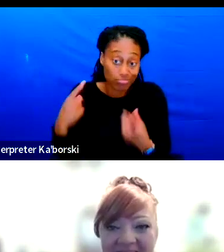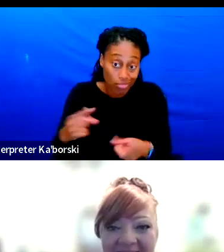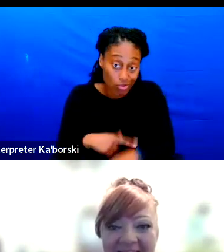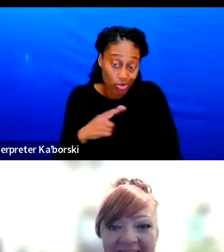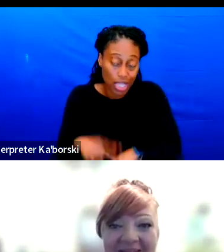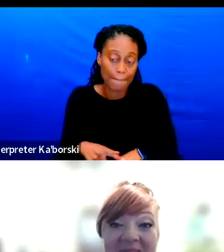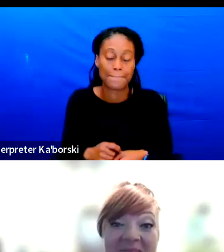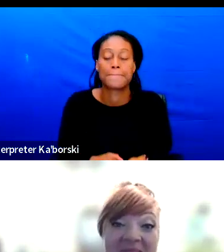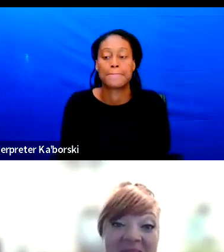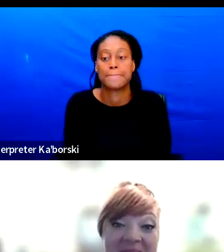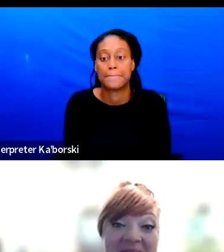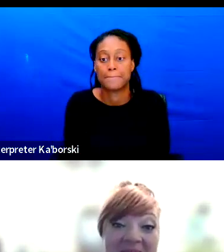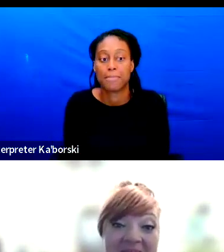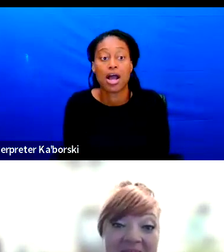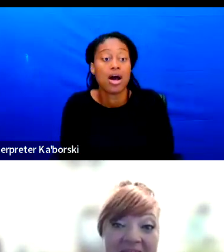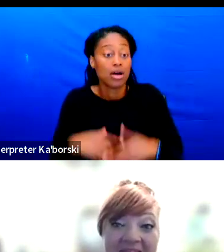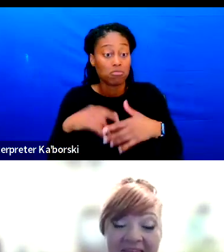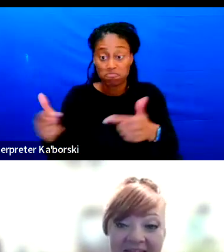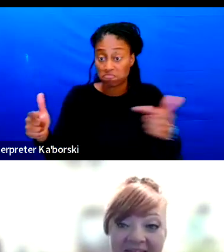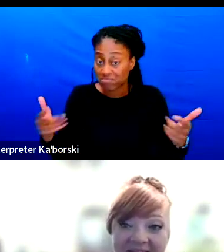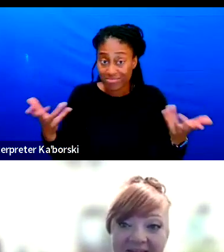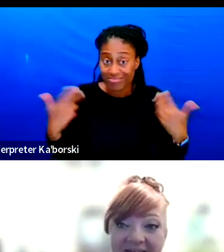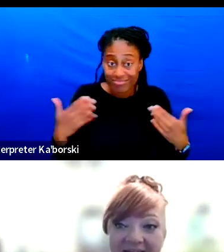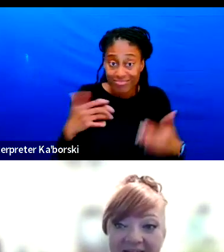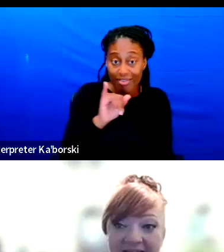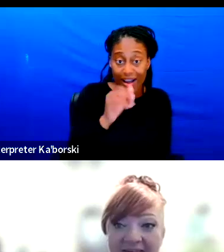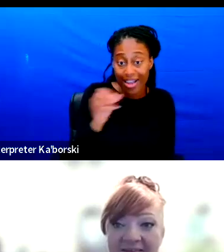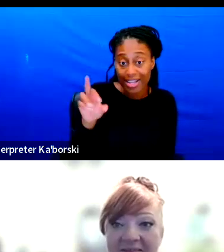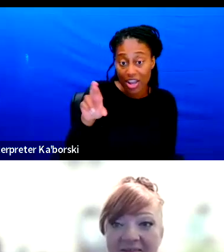Kyle Kleist: so let me hear from other. How how do you do in ours at your center.